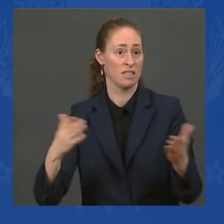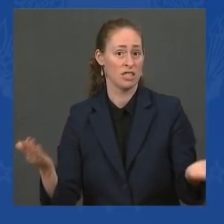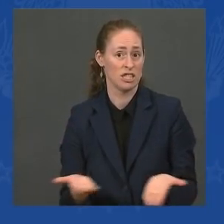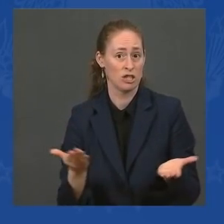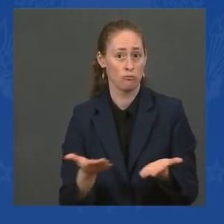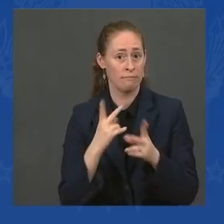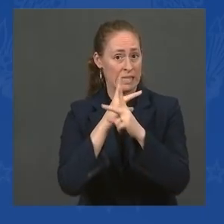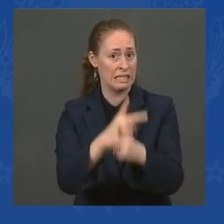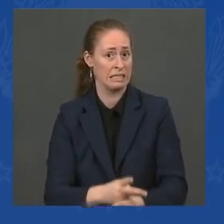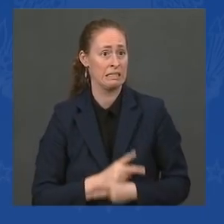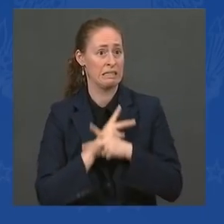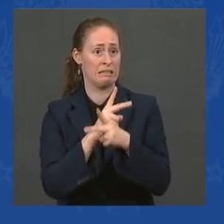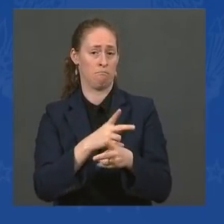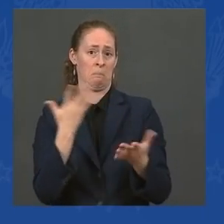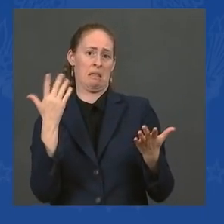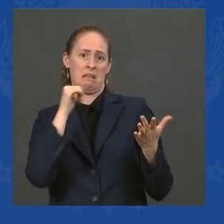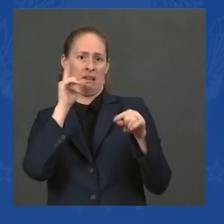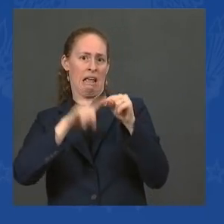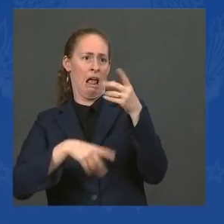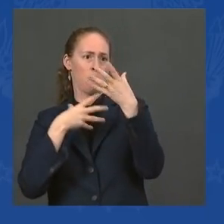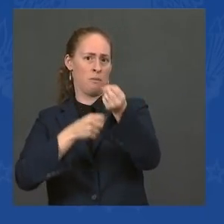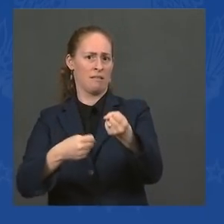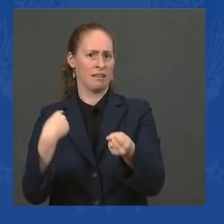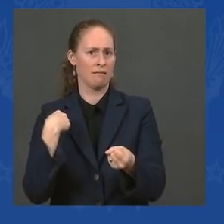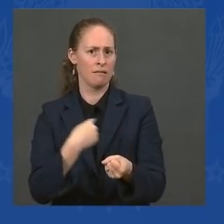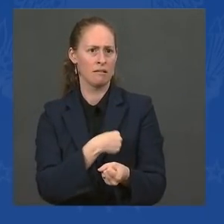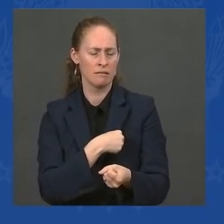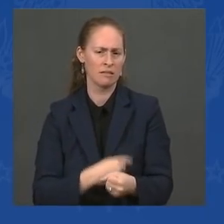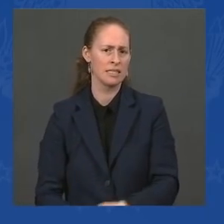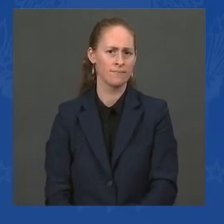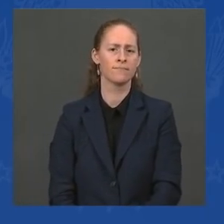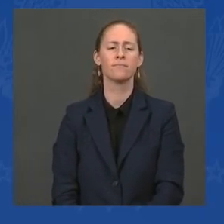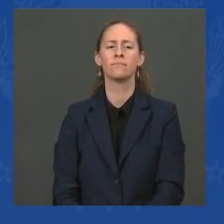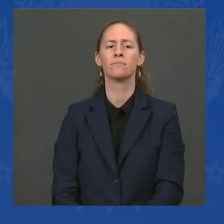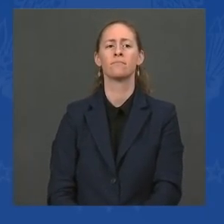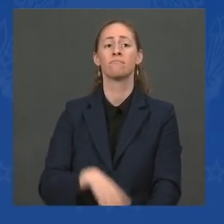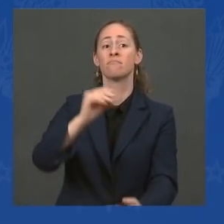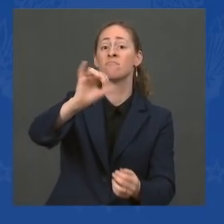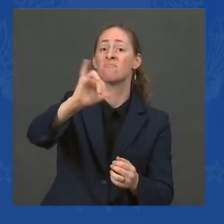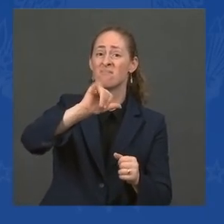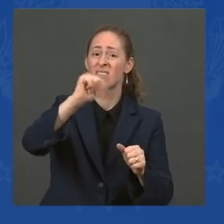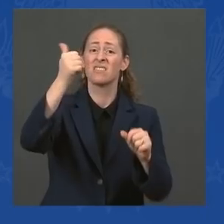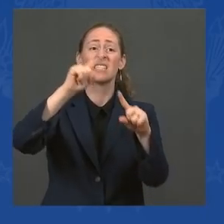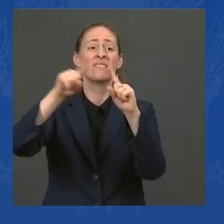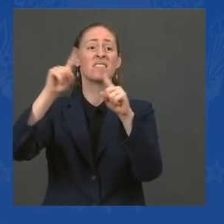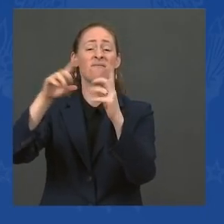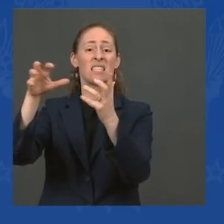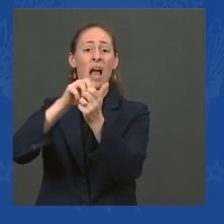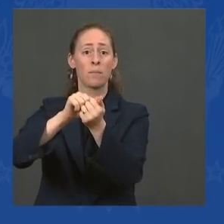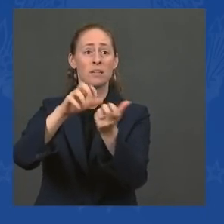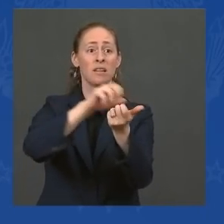the ramifications are not limited to the markets. It's already beginning to cause some damage in the economy.